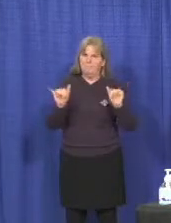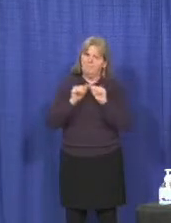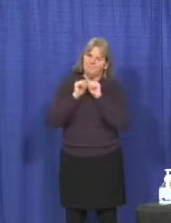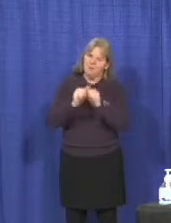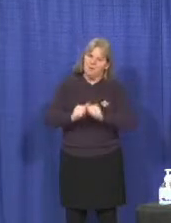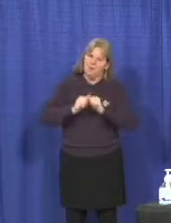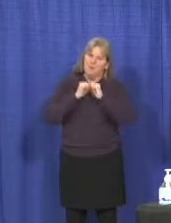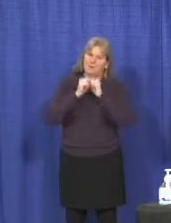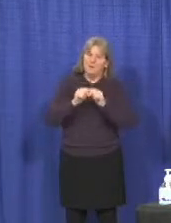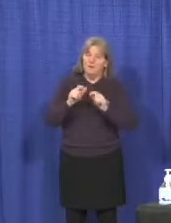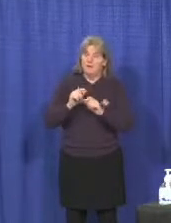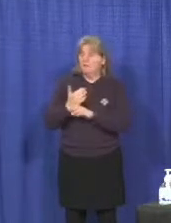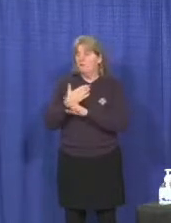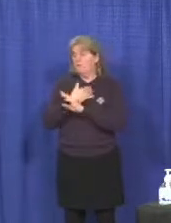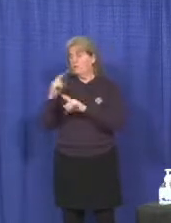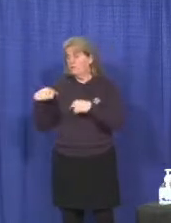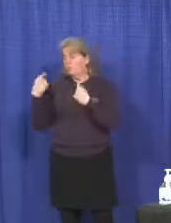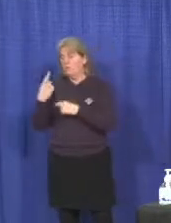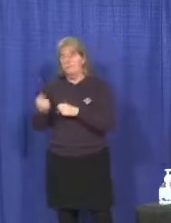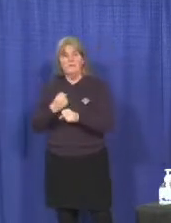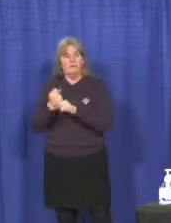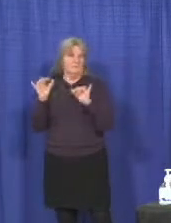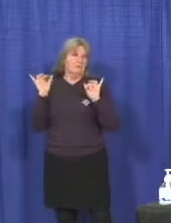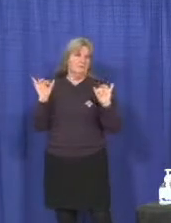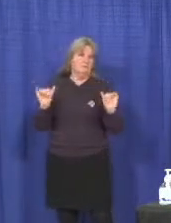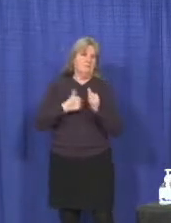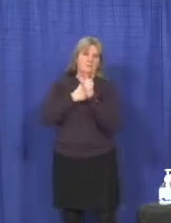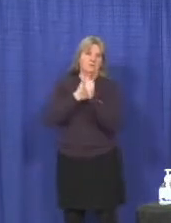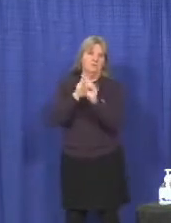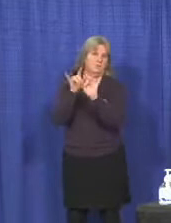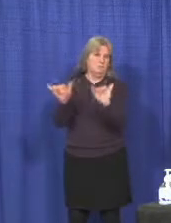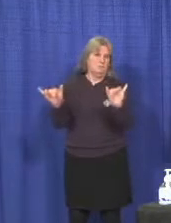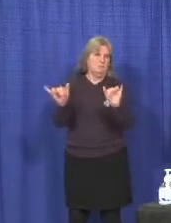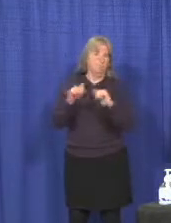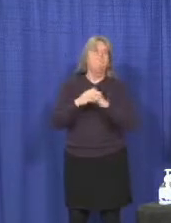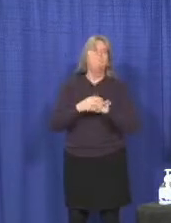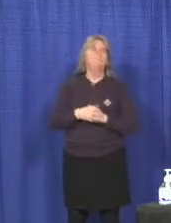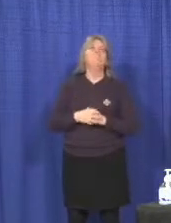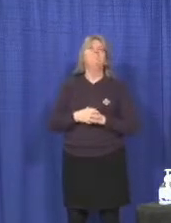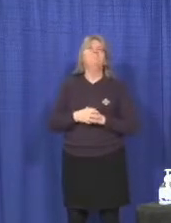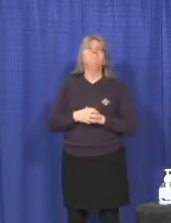we've been dancing.